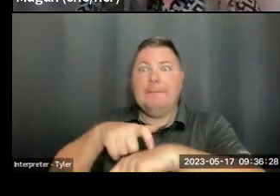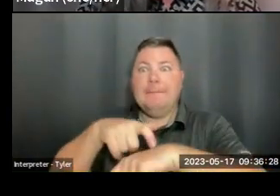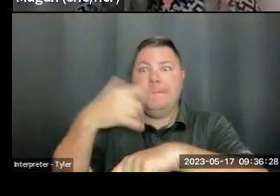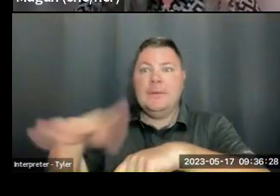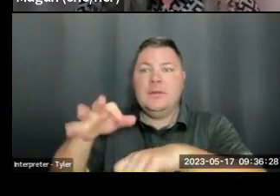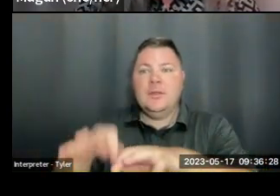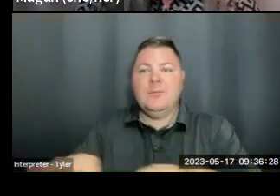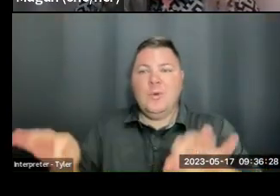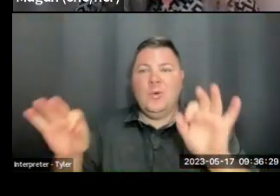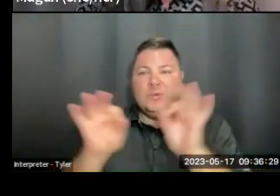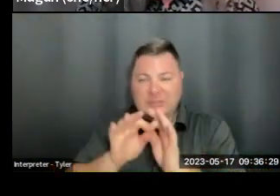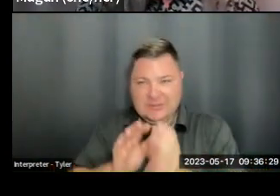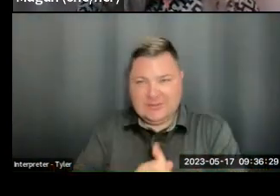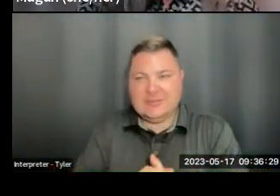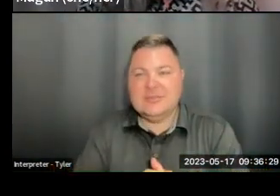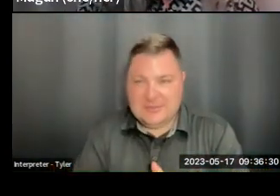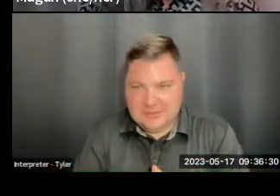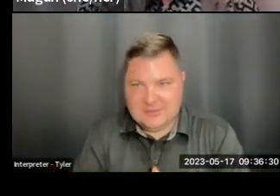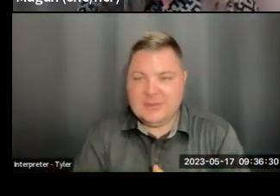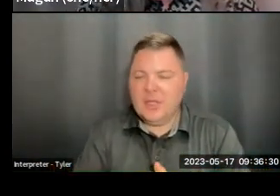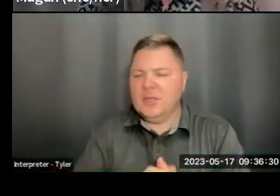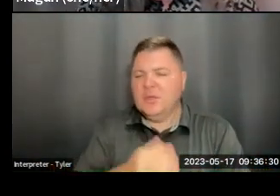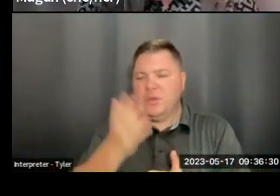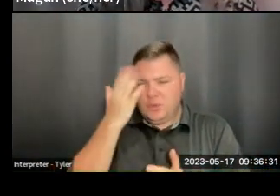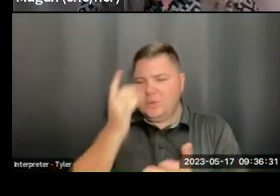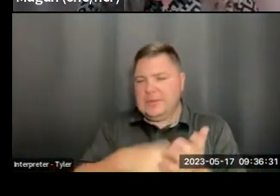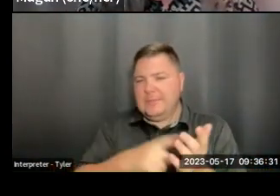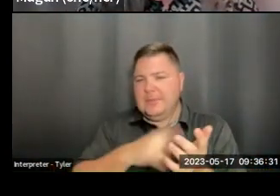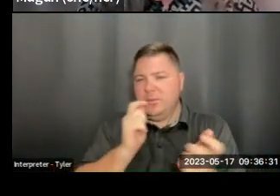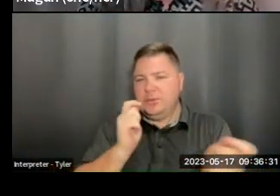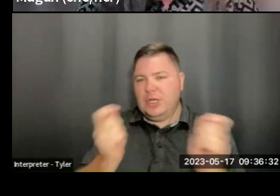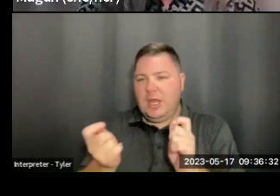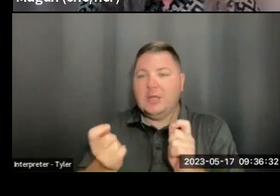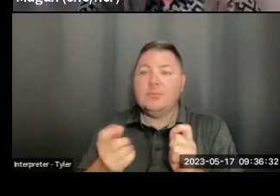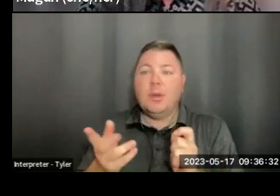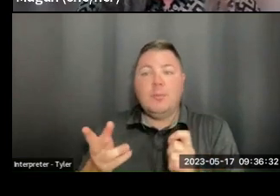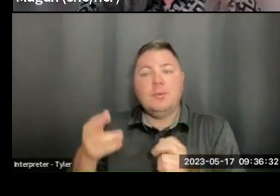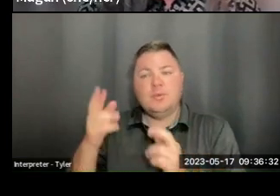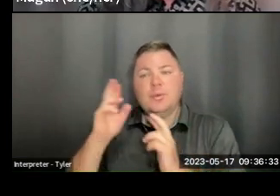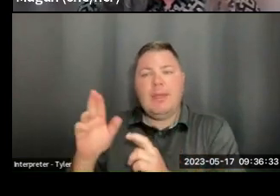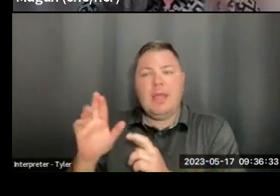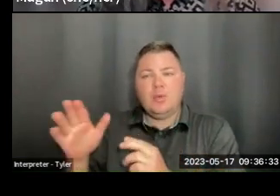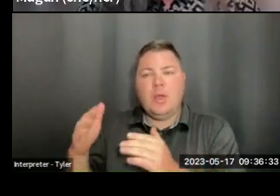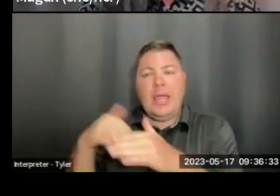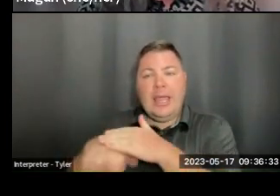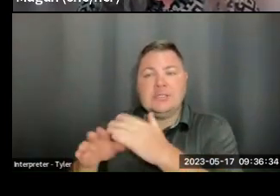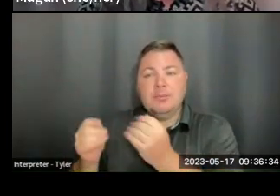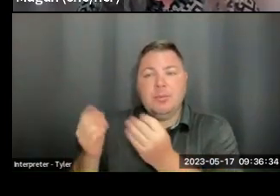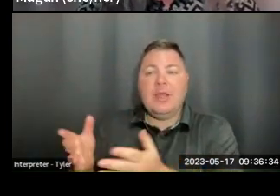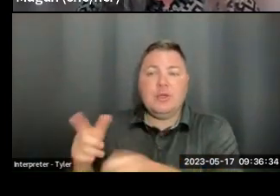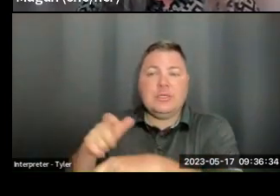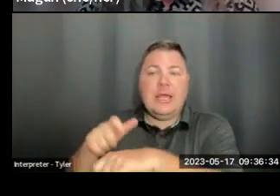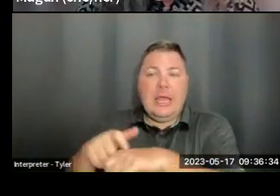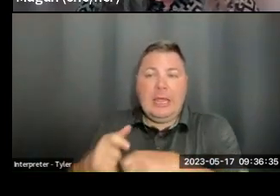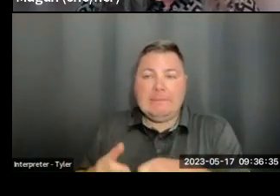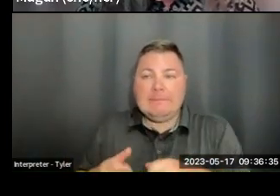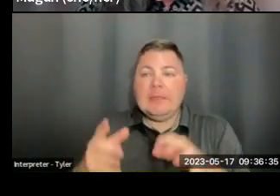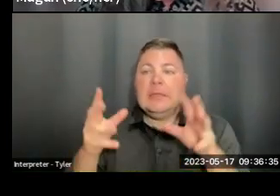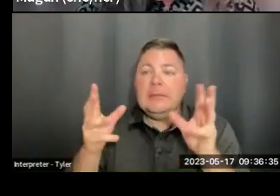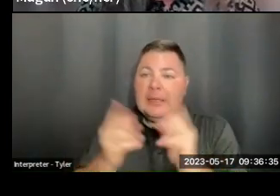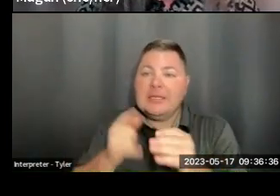Next, as I look at my clock -- stay on time. Yes, things change, but be respectful